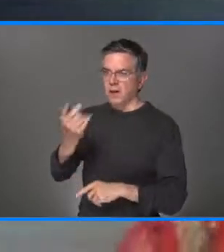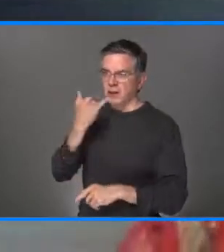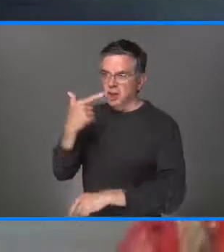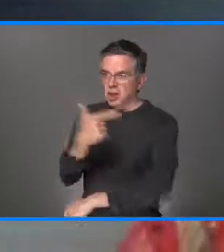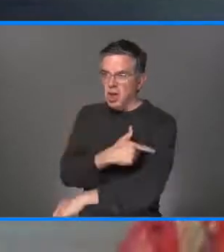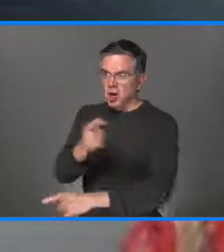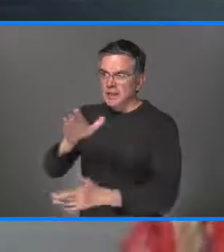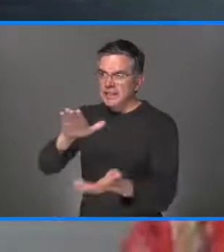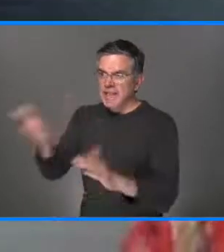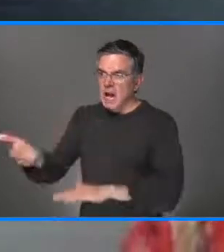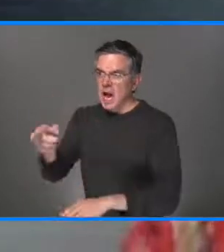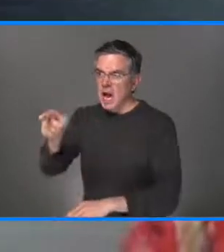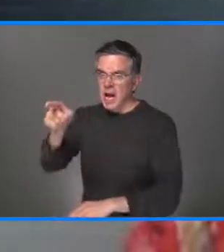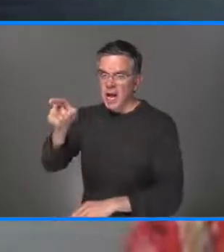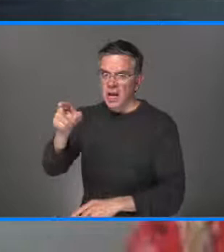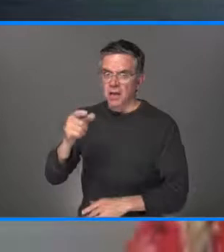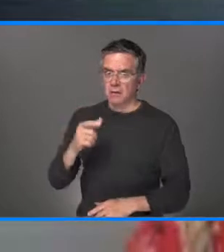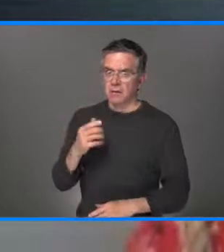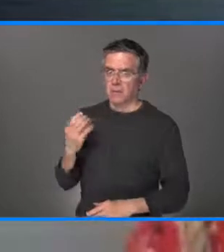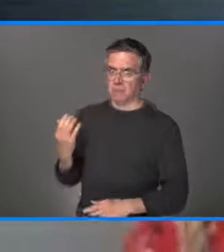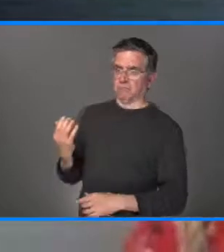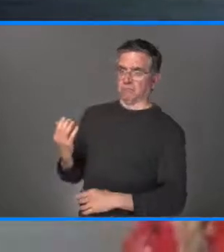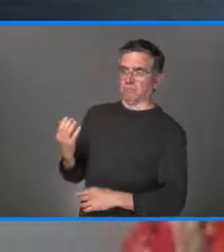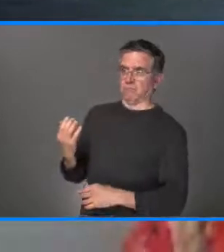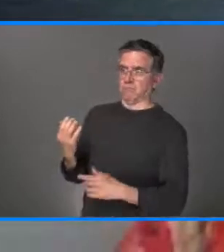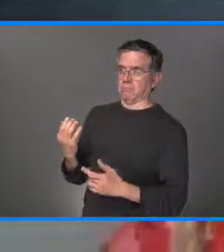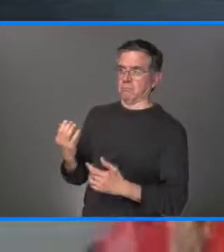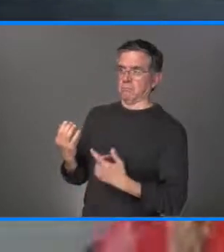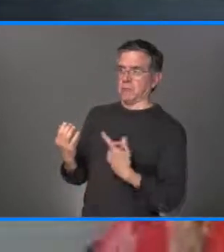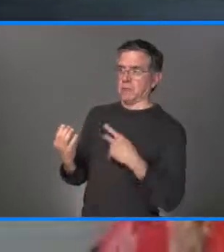And she kinda looked at the phone, and she said, "I'm gonna do it anyway,